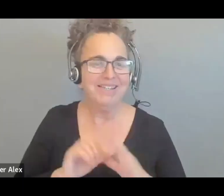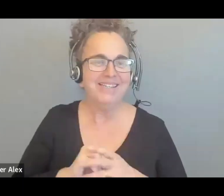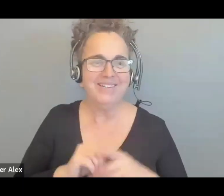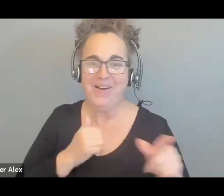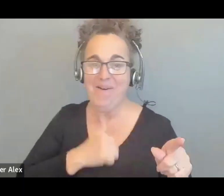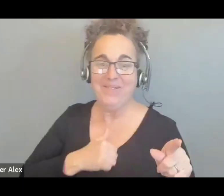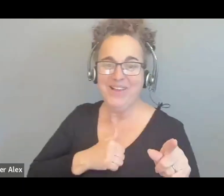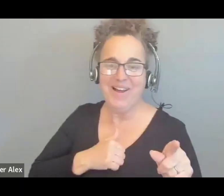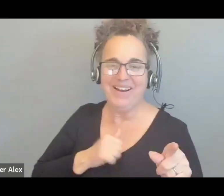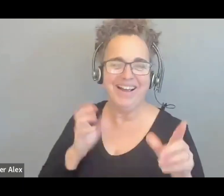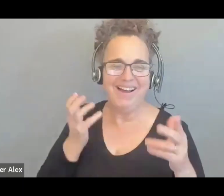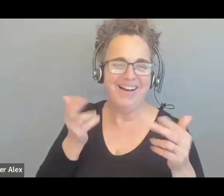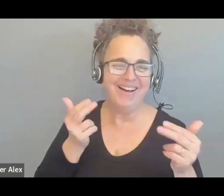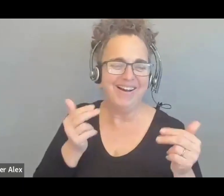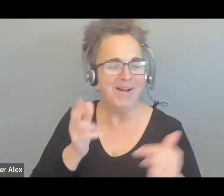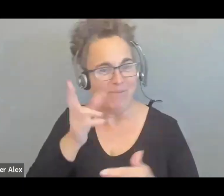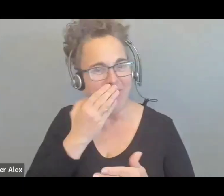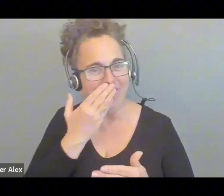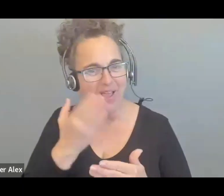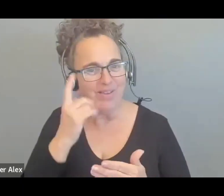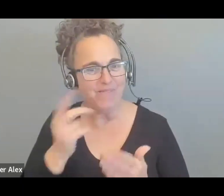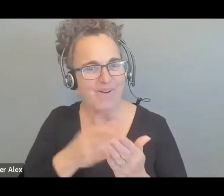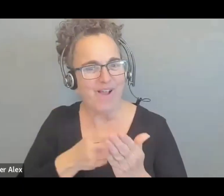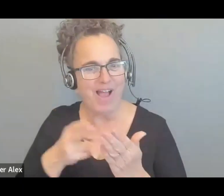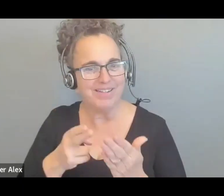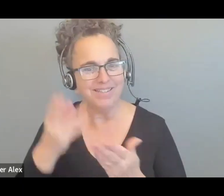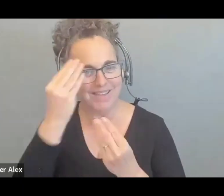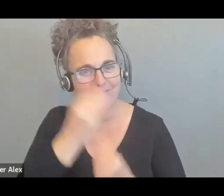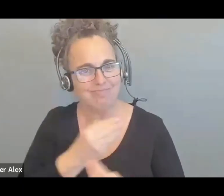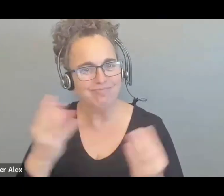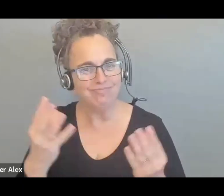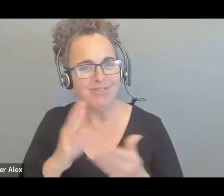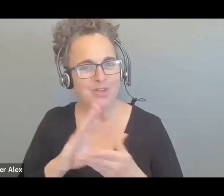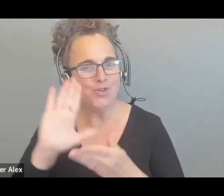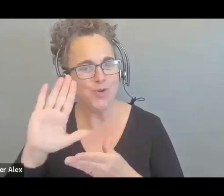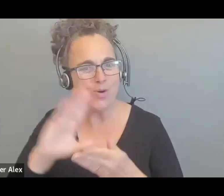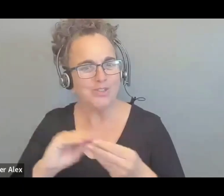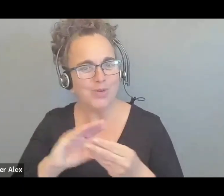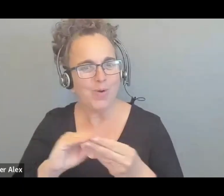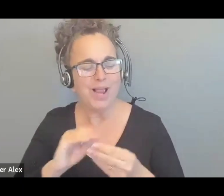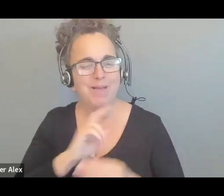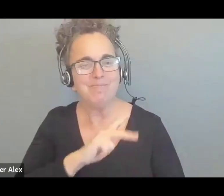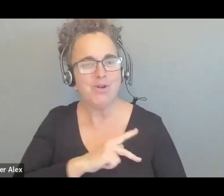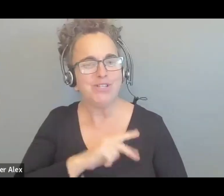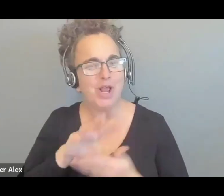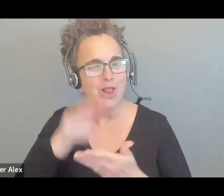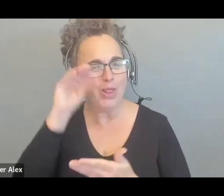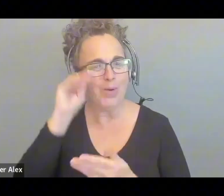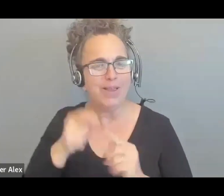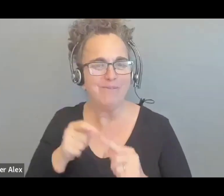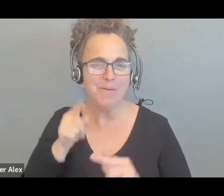Thank you for, honestly, thank you for sharing your story. I, I, I personally enjoy learning from you as well,